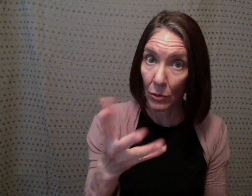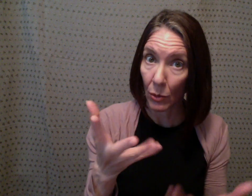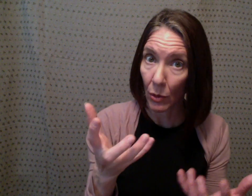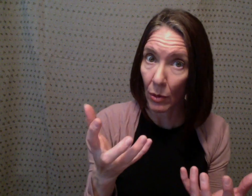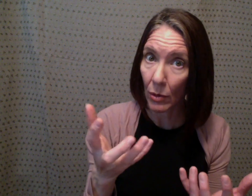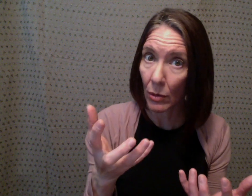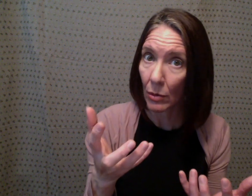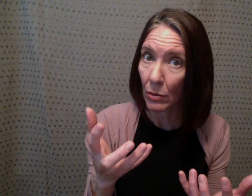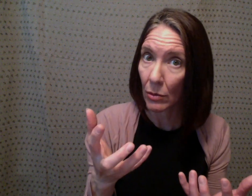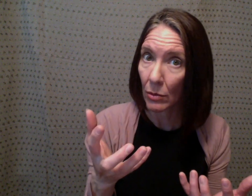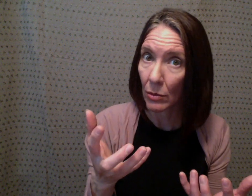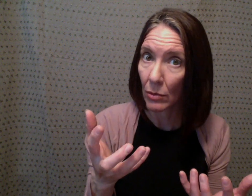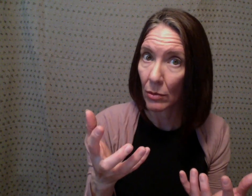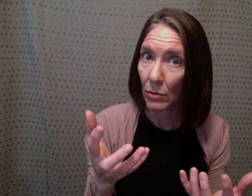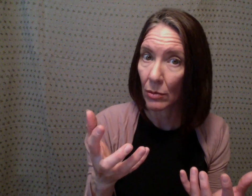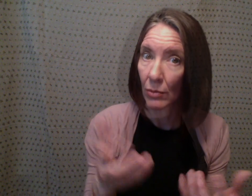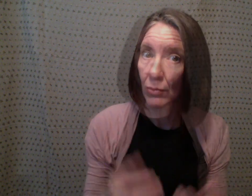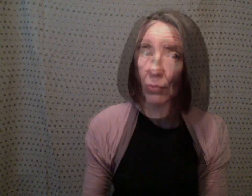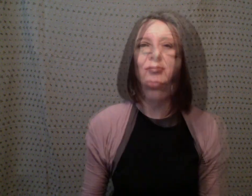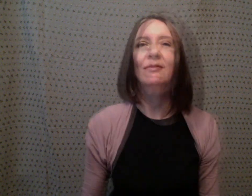you want?